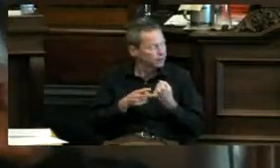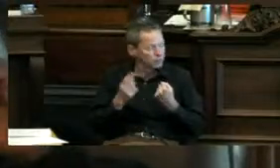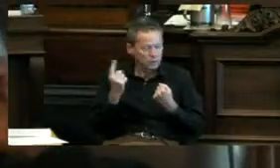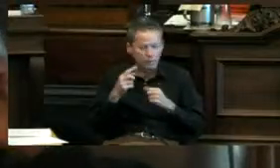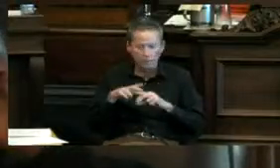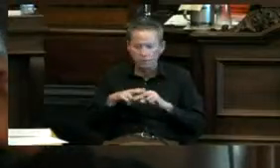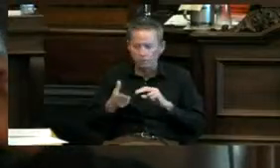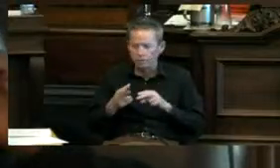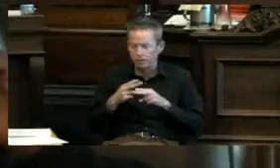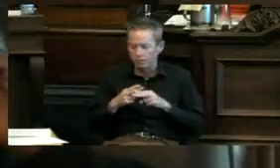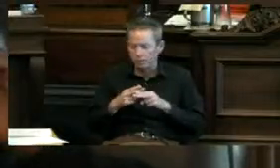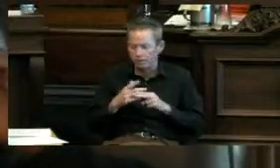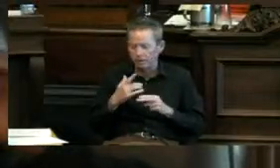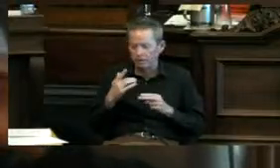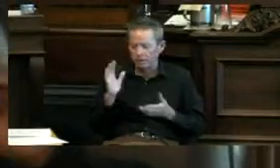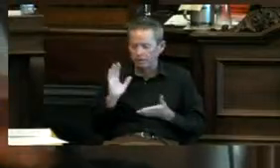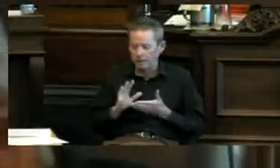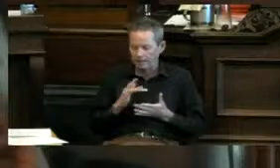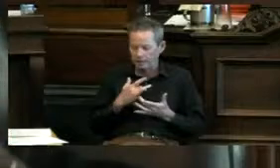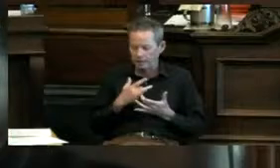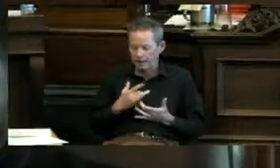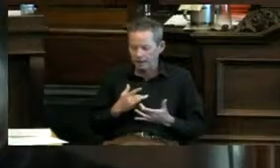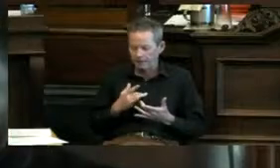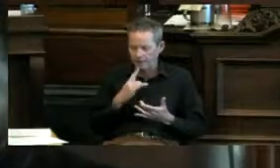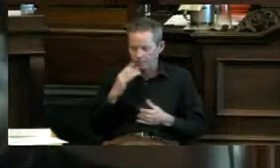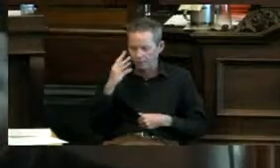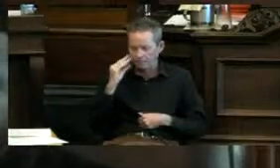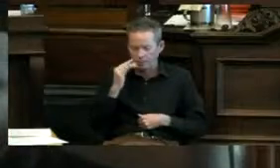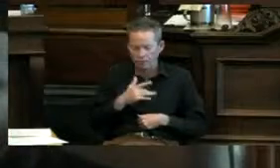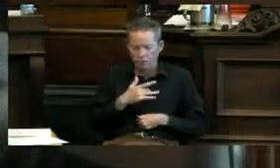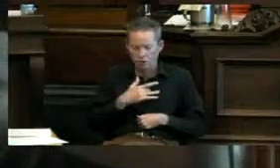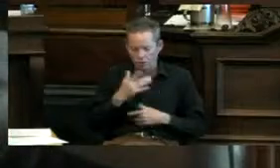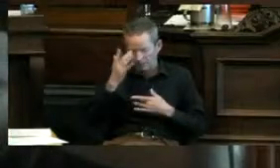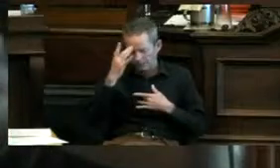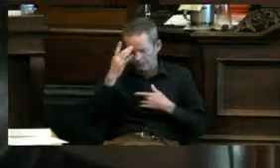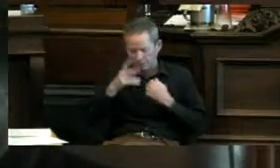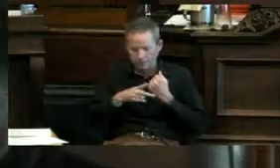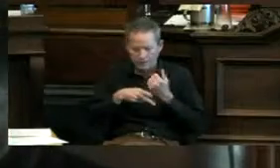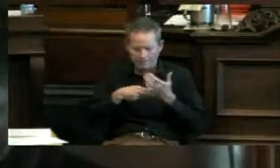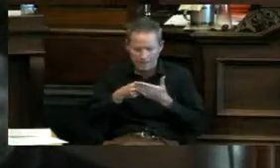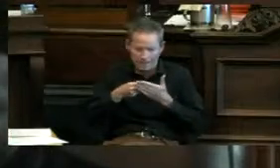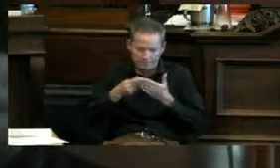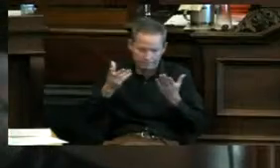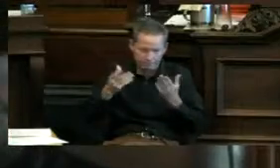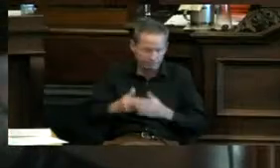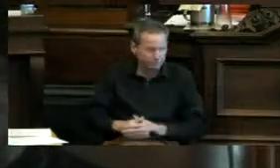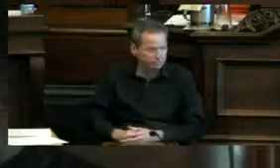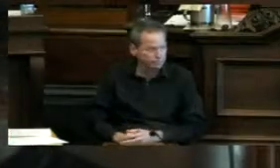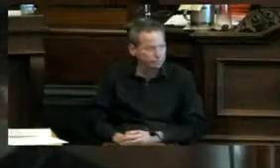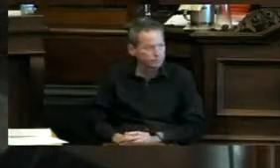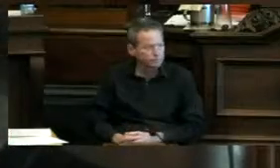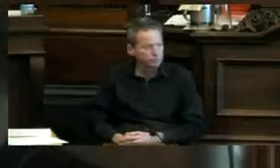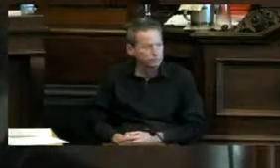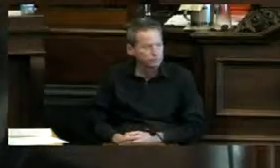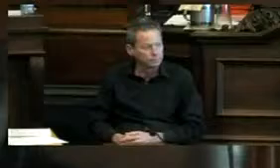to think about the long term savings. Because if someone is losing weight, that's less